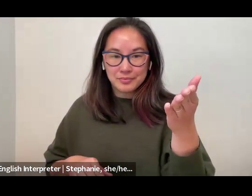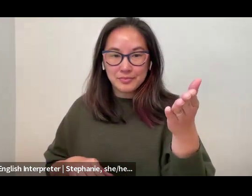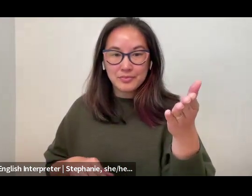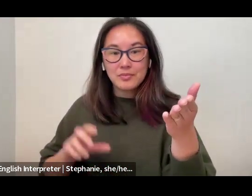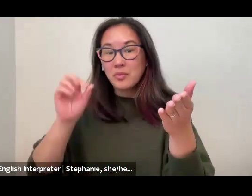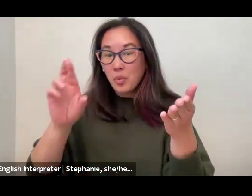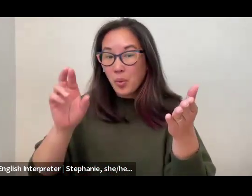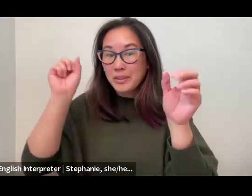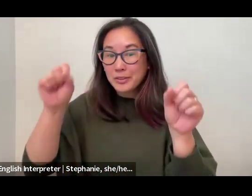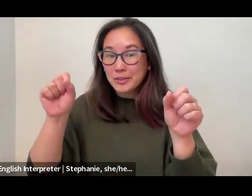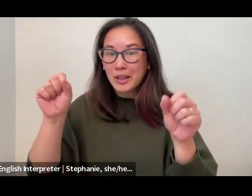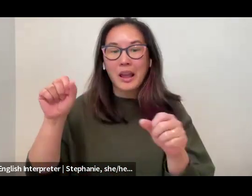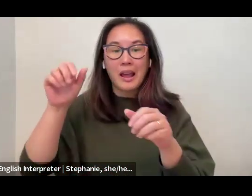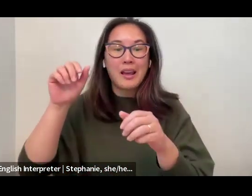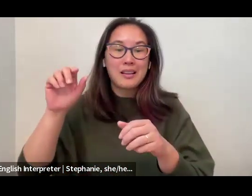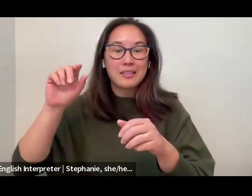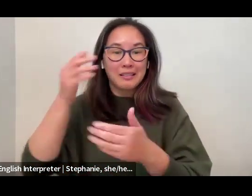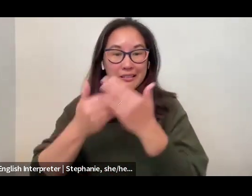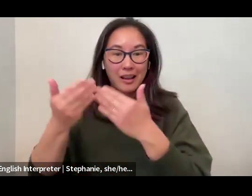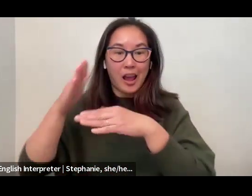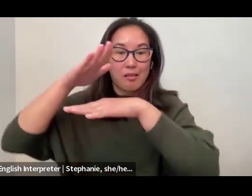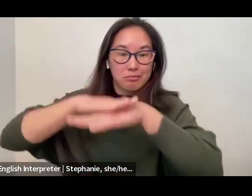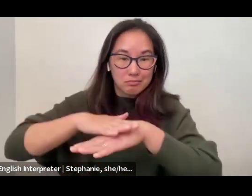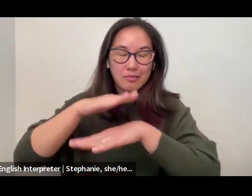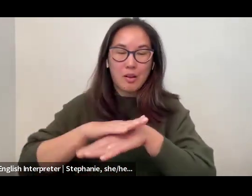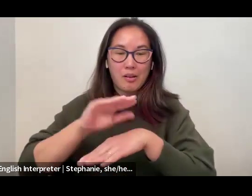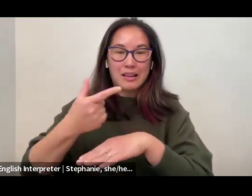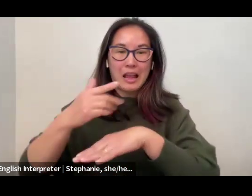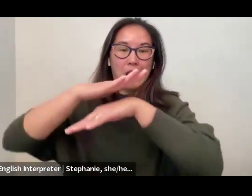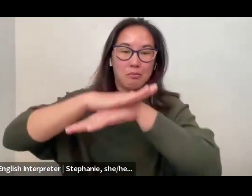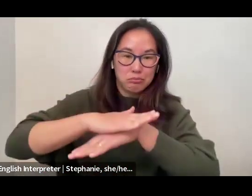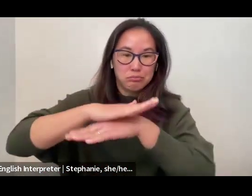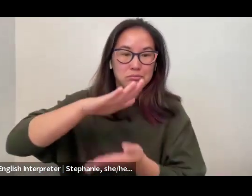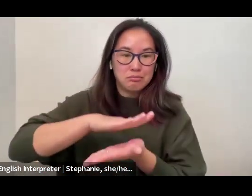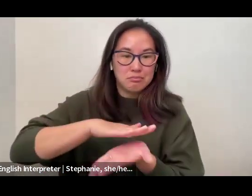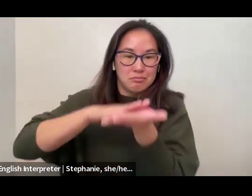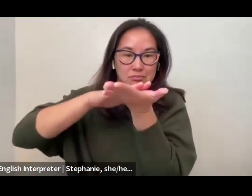place it on top of that lifted leg, and you push into it. All righty?